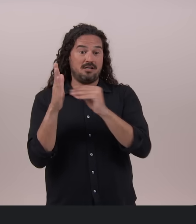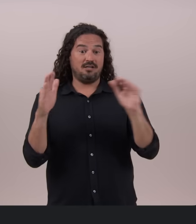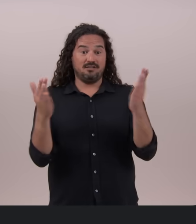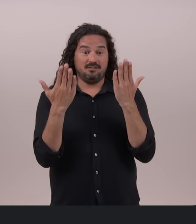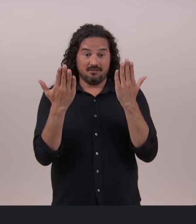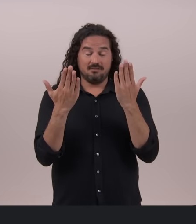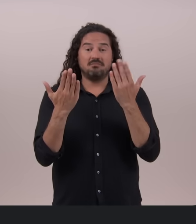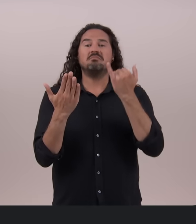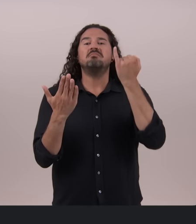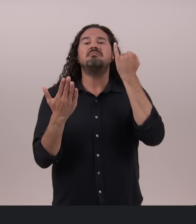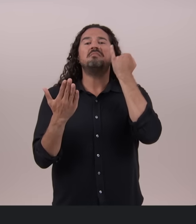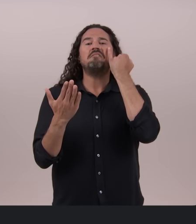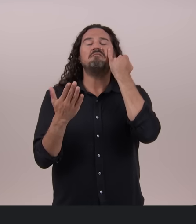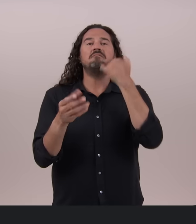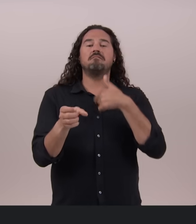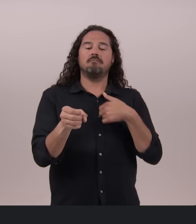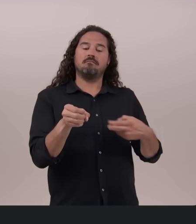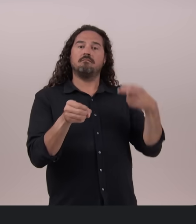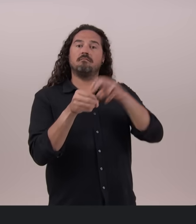So let's say we want to take Metro Number 1.